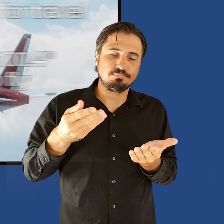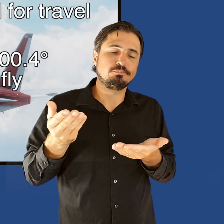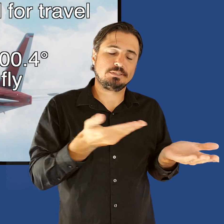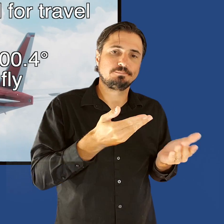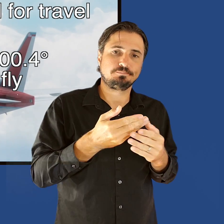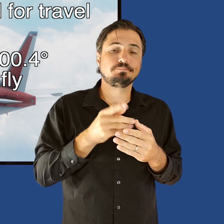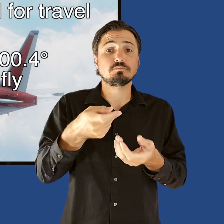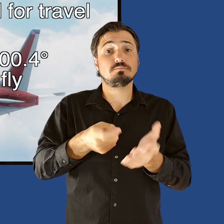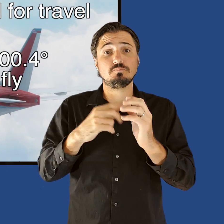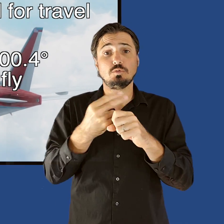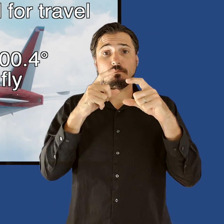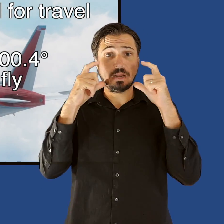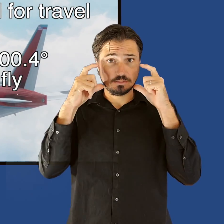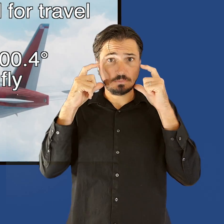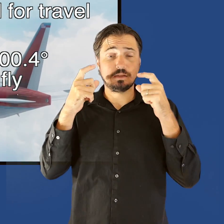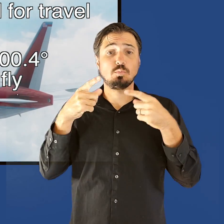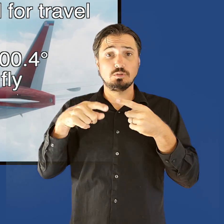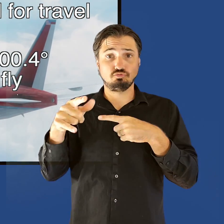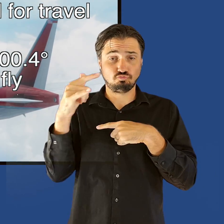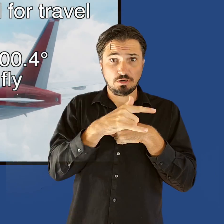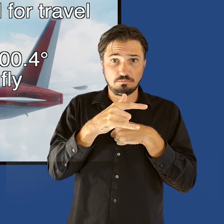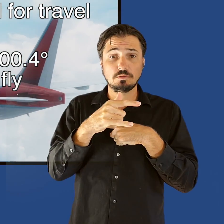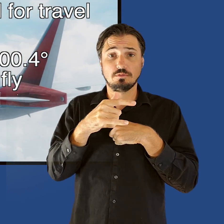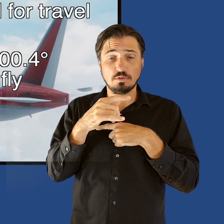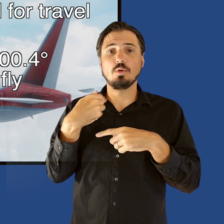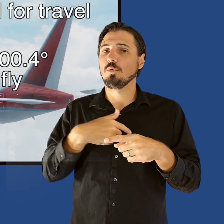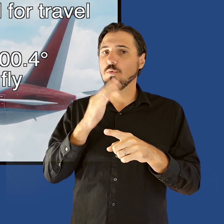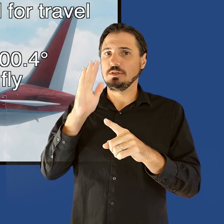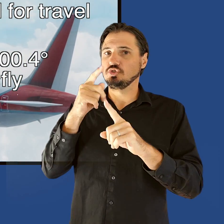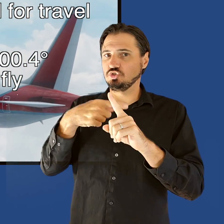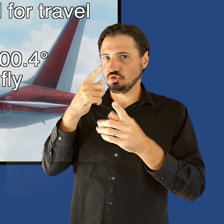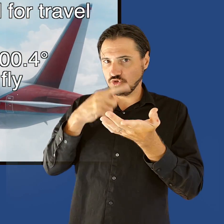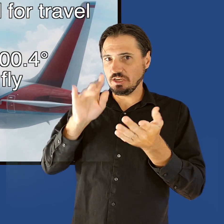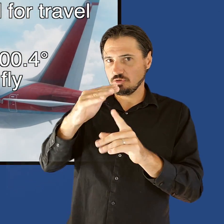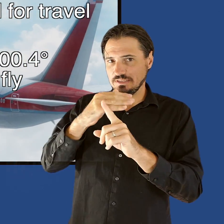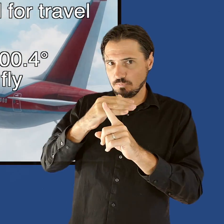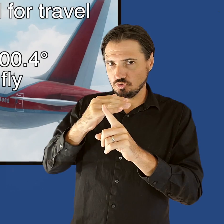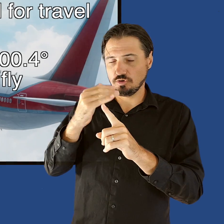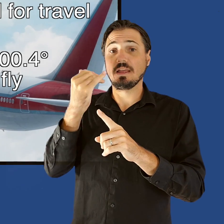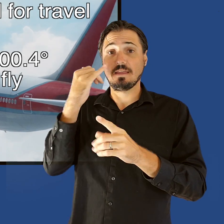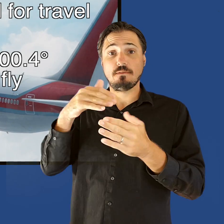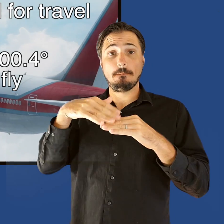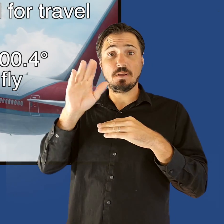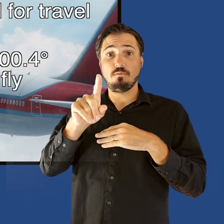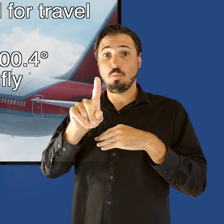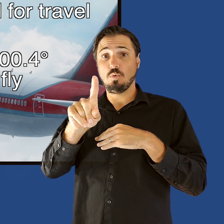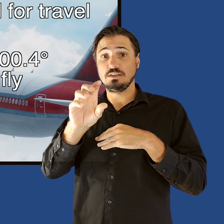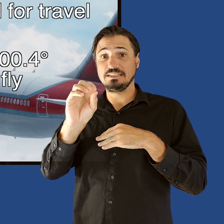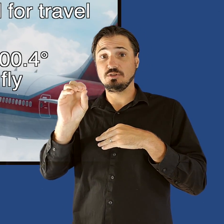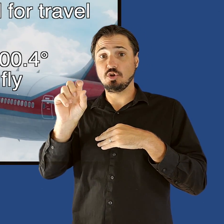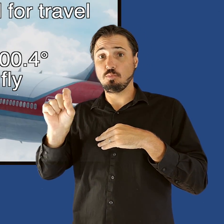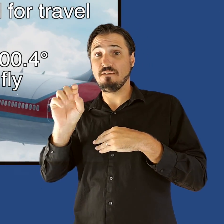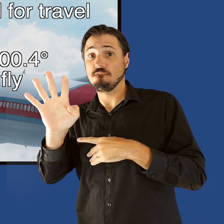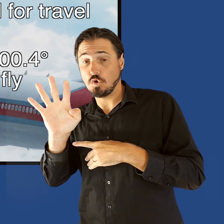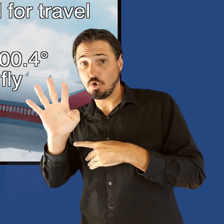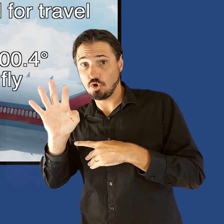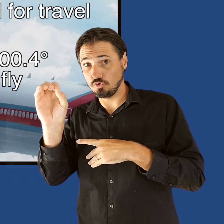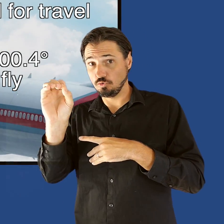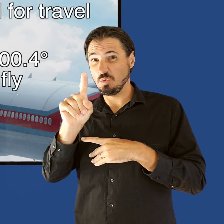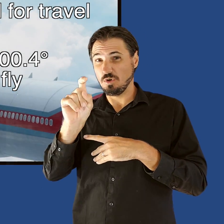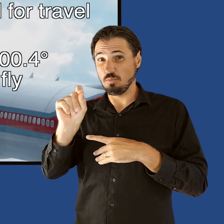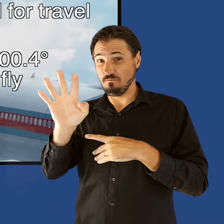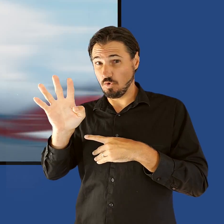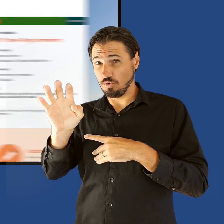Face masks will be required during travel, and your temperature will be checked. Anyone with a temperature higher than 100.4 degrees will not be allowed to fly.